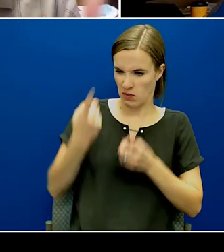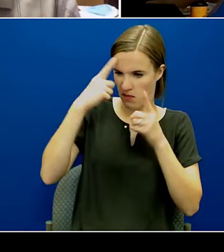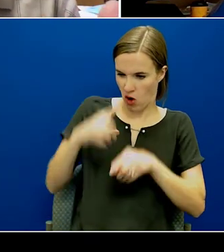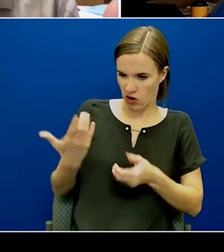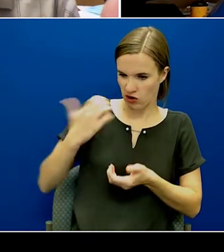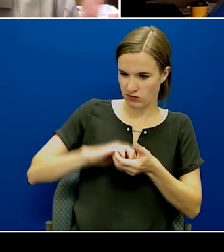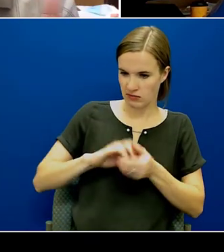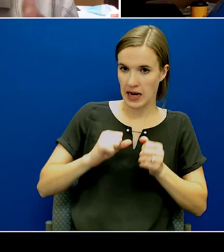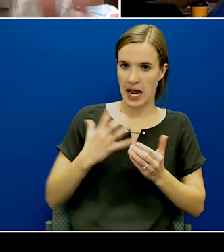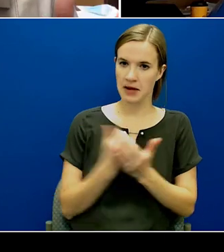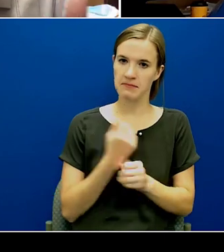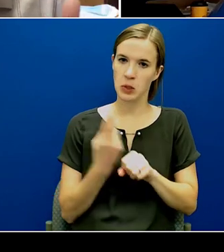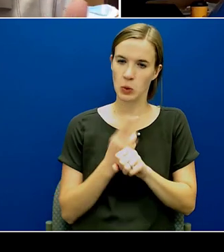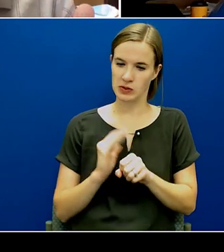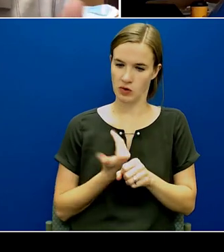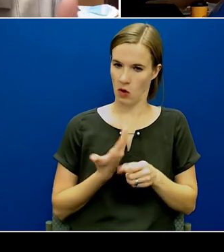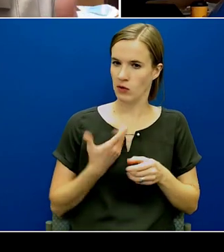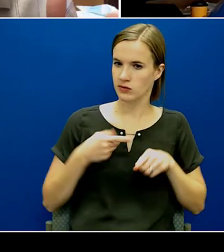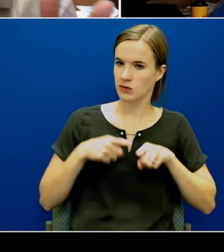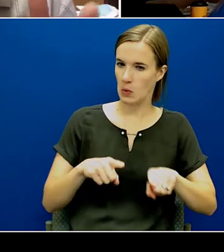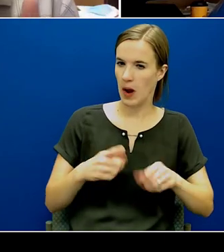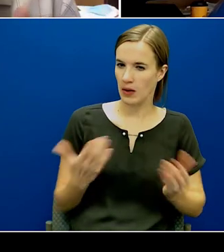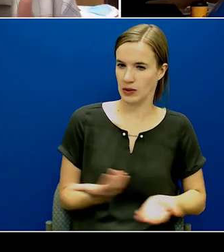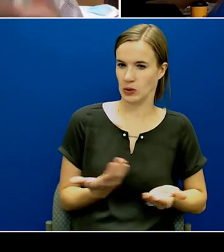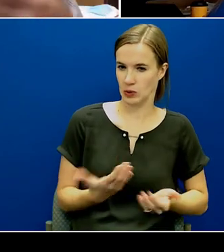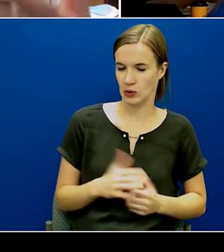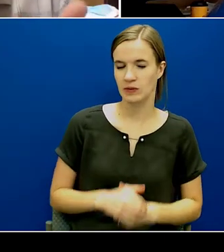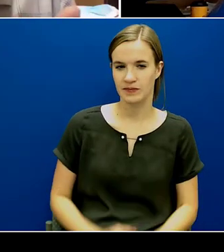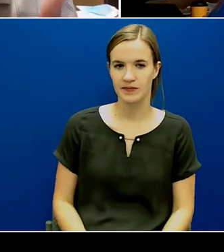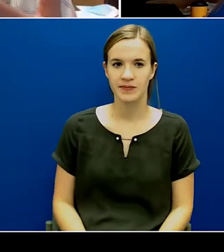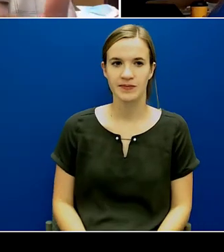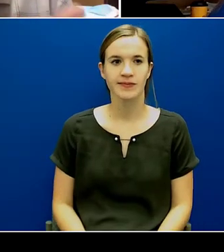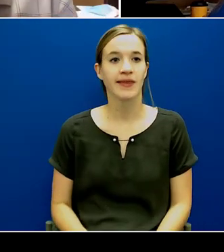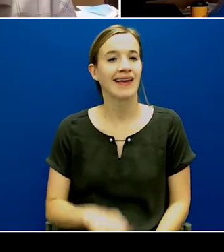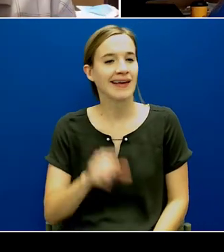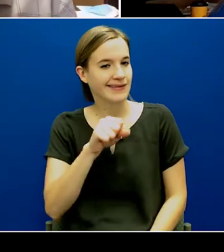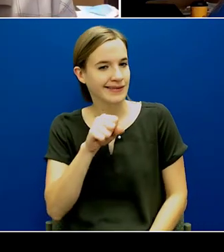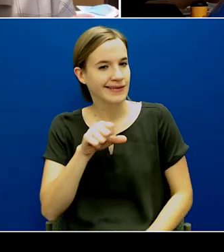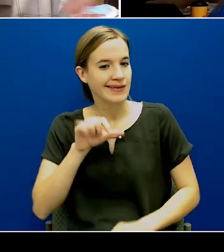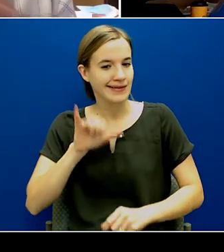advocate for transportation increases, tend to focus on the small provider and not